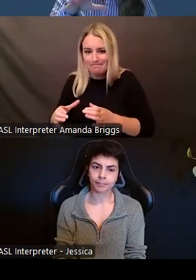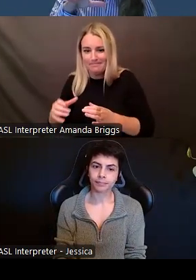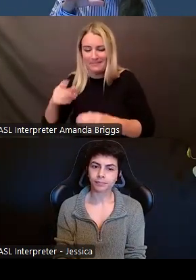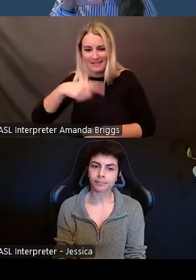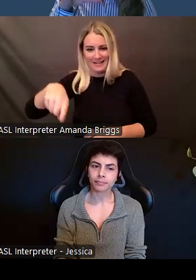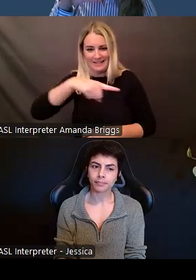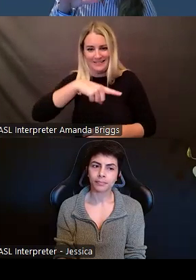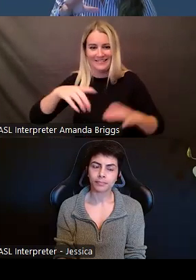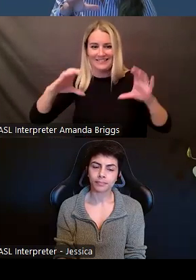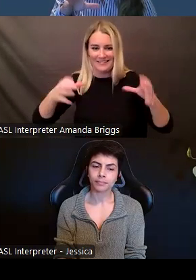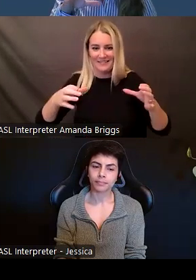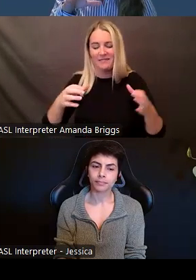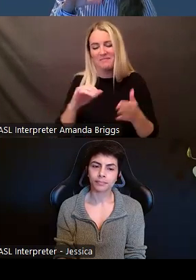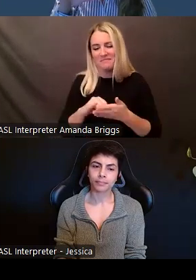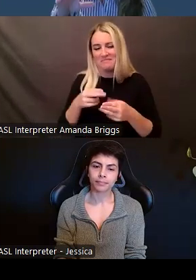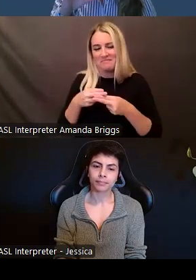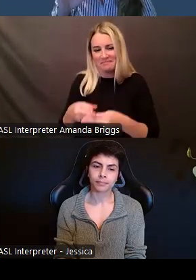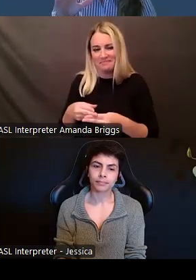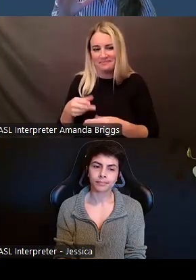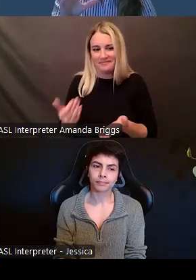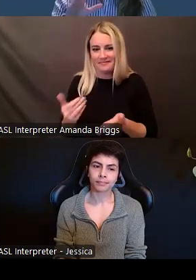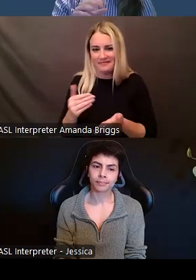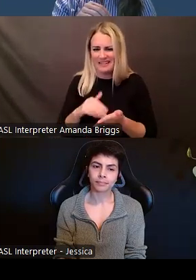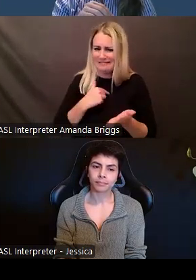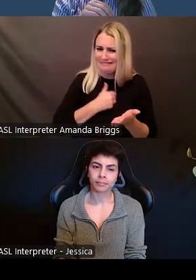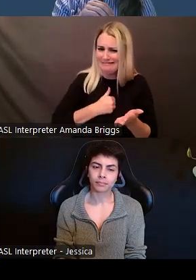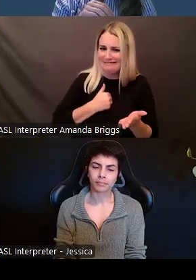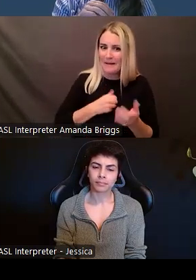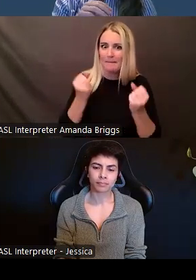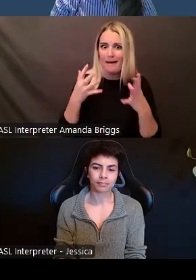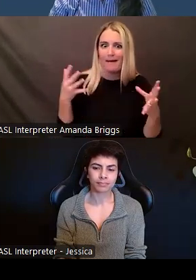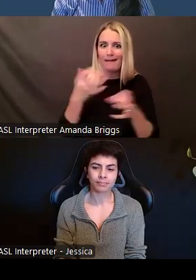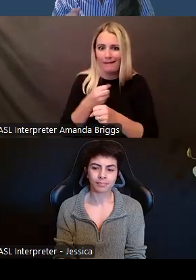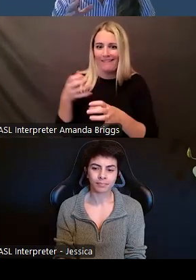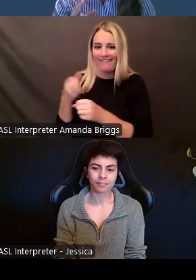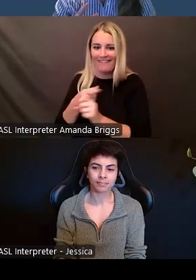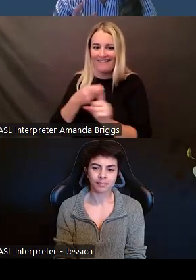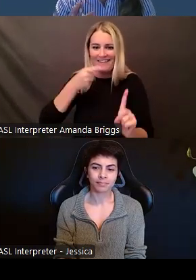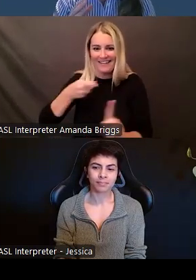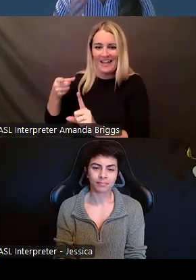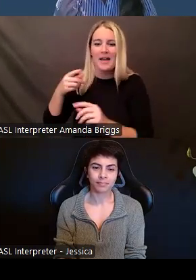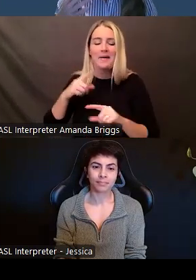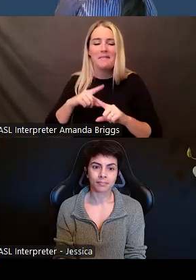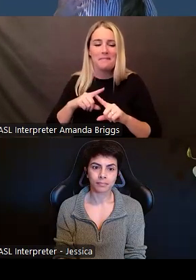which is referred to again, and I apologize, so many acronyms in this work that we do.